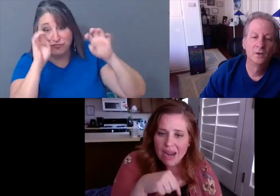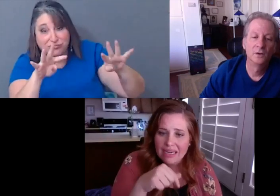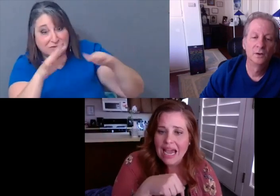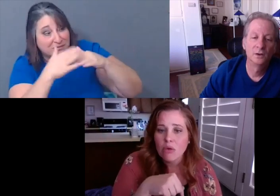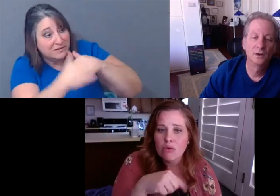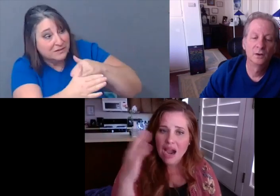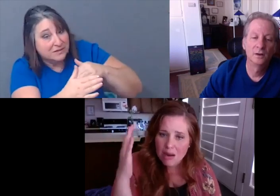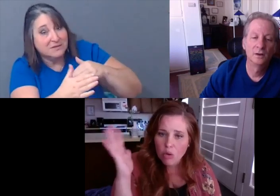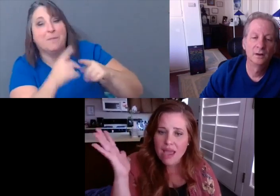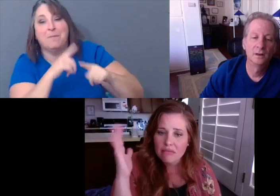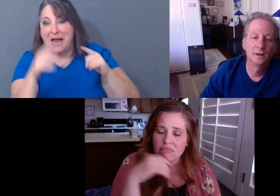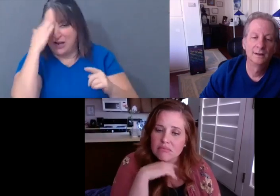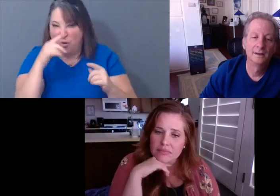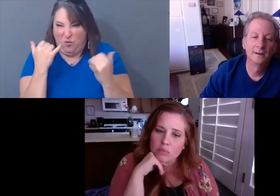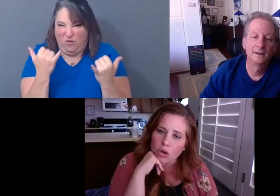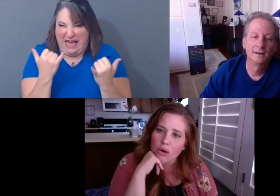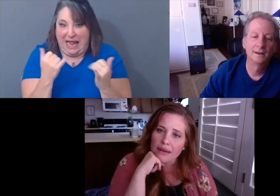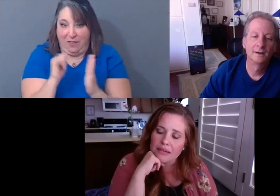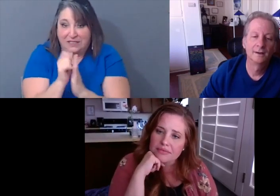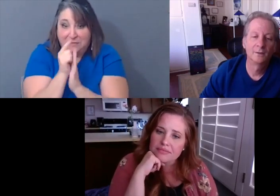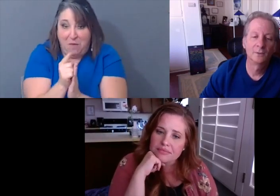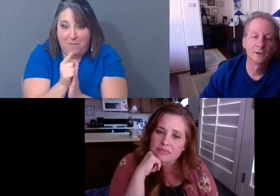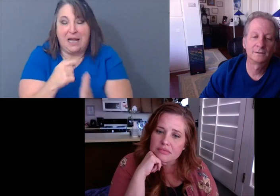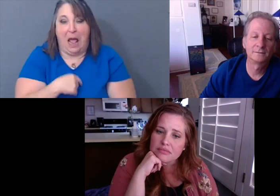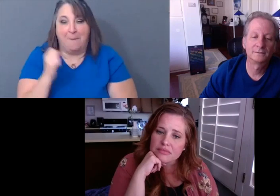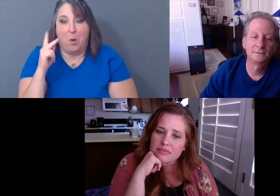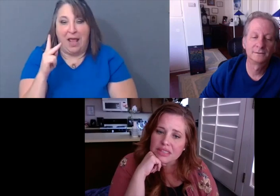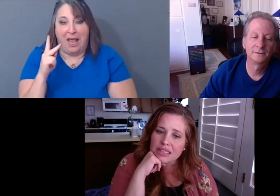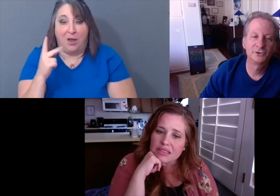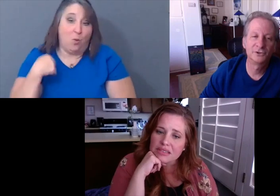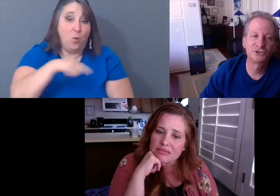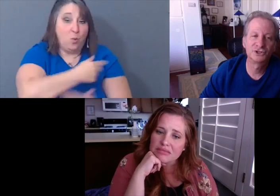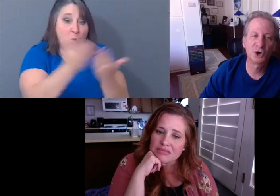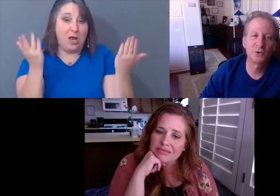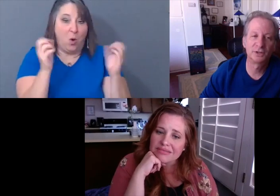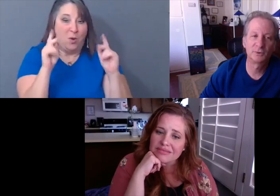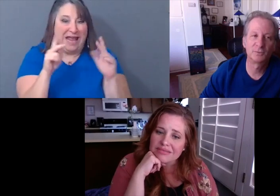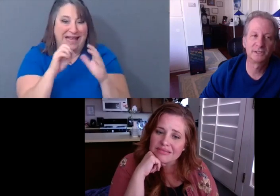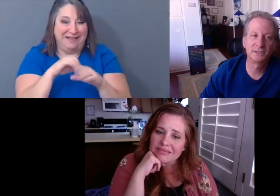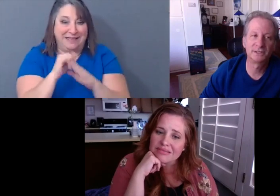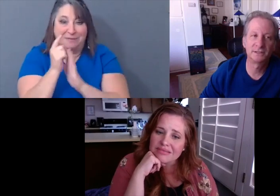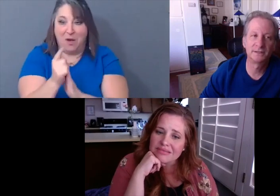right now, I'm okay. We're okay. Wow. - Yeah. You're so in the moment,